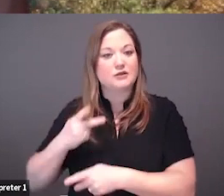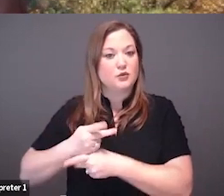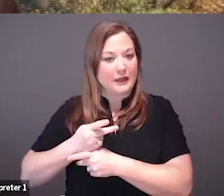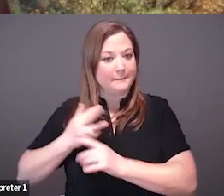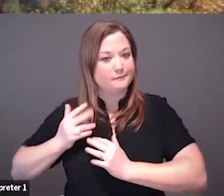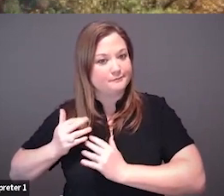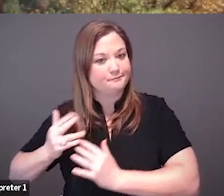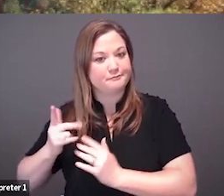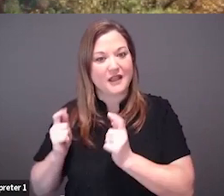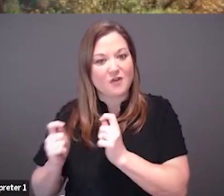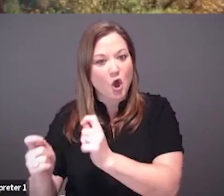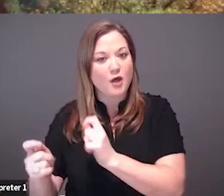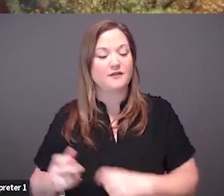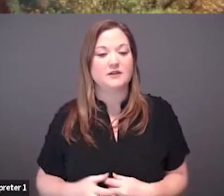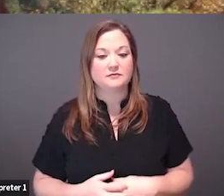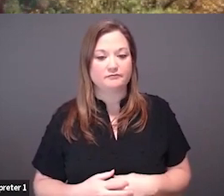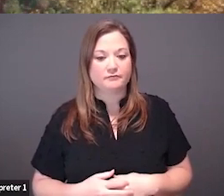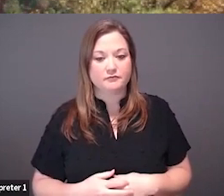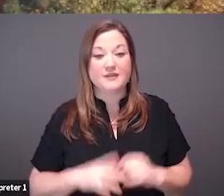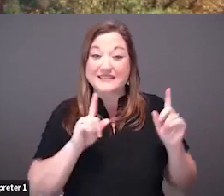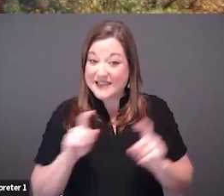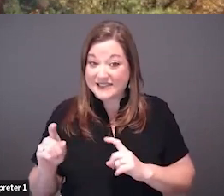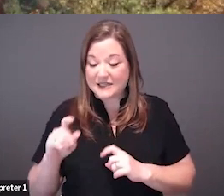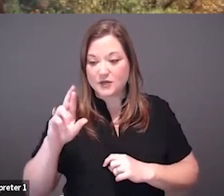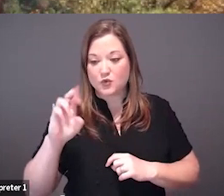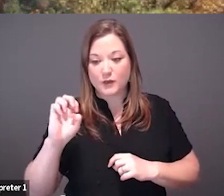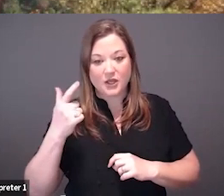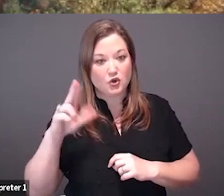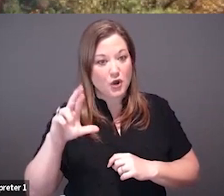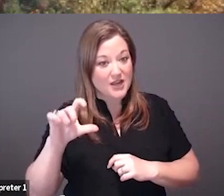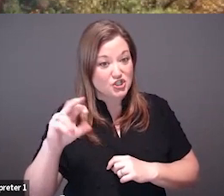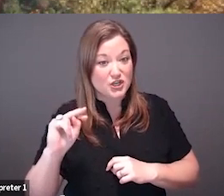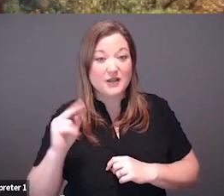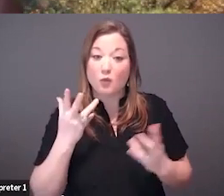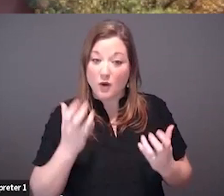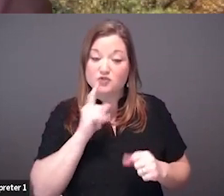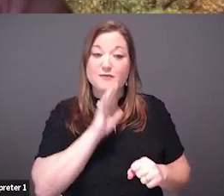Regression testing is one example of that in our front-end form display. All over our fields,